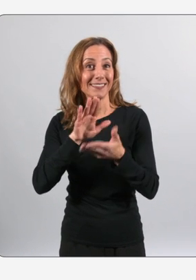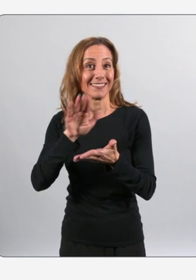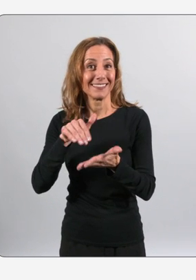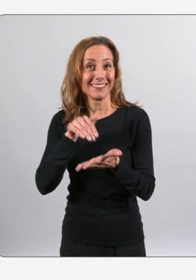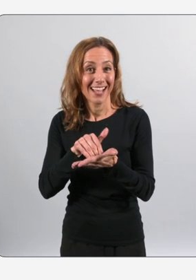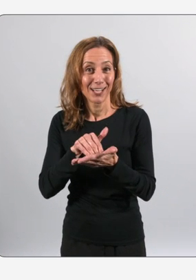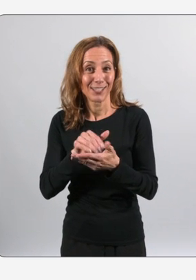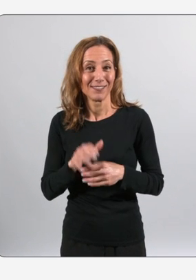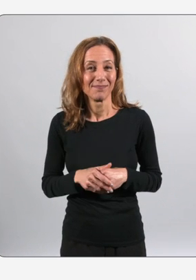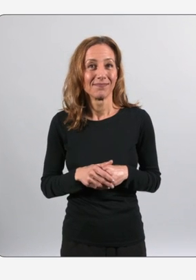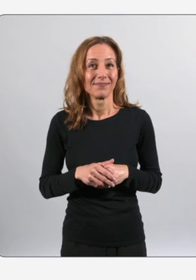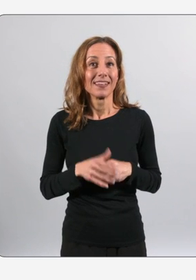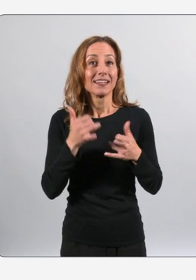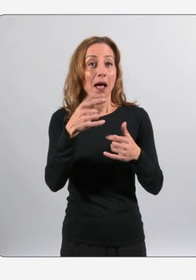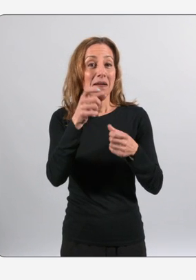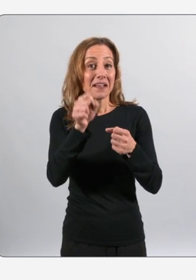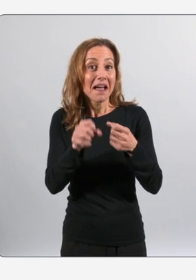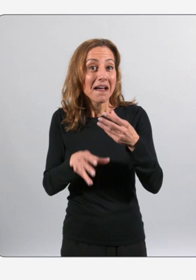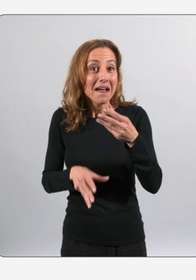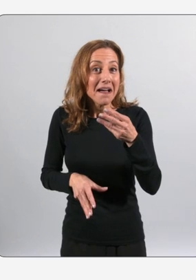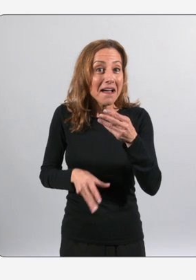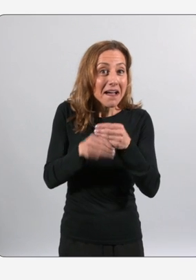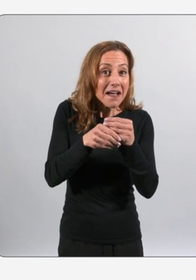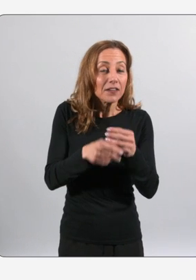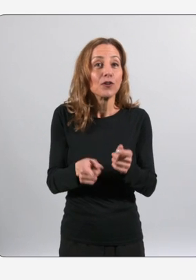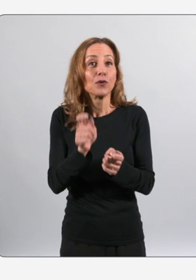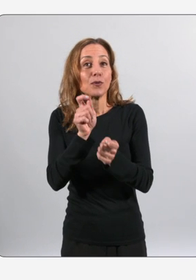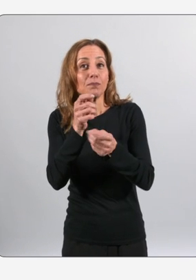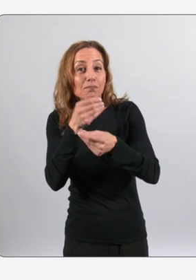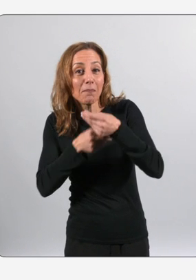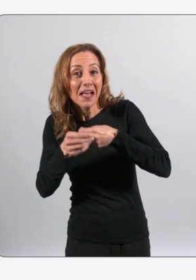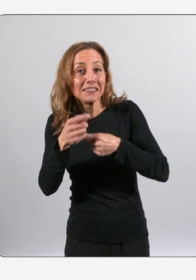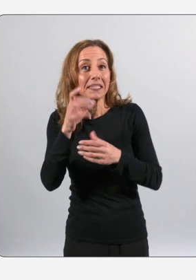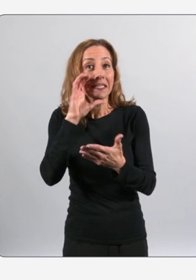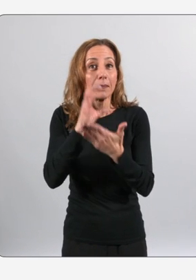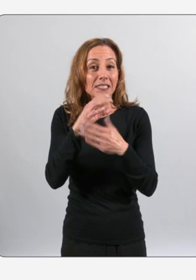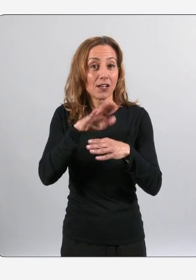Now you can add or replace the image in your online store. And you're done!